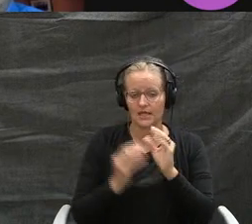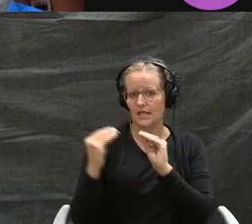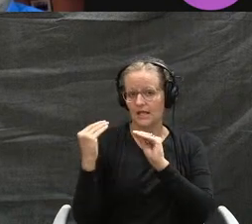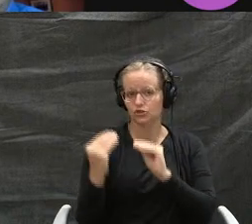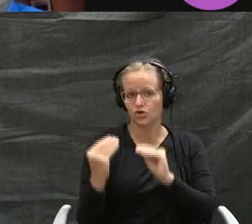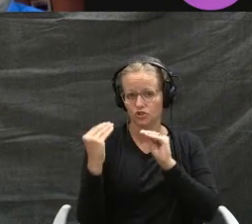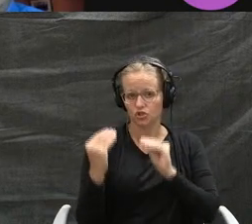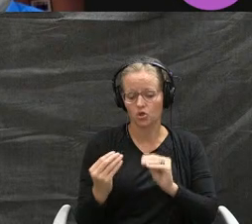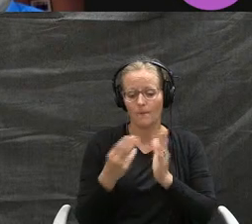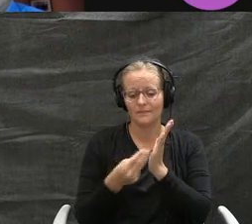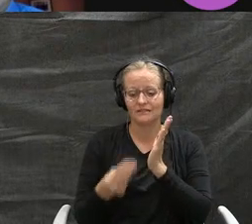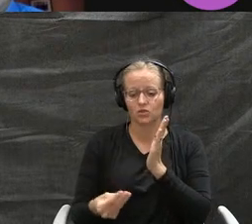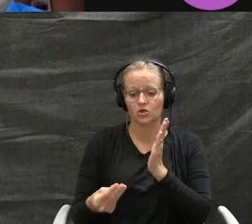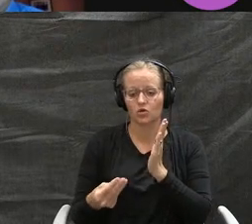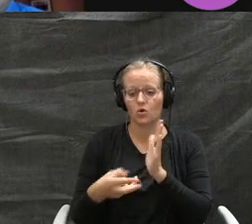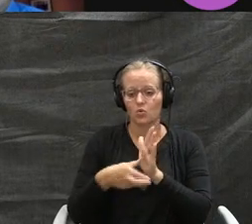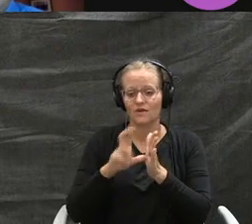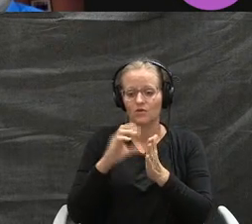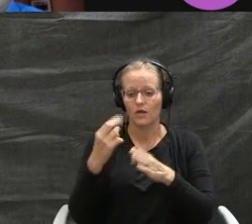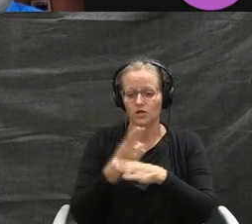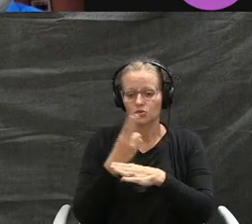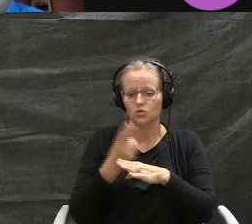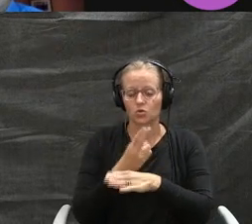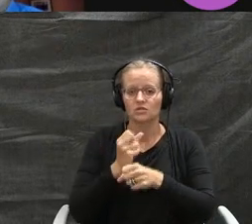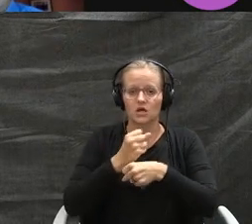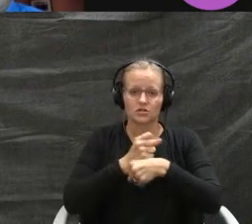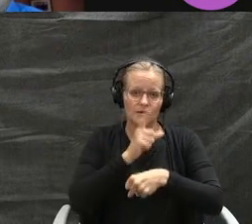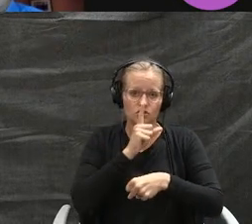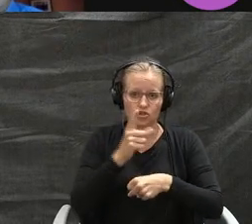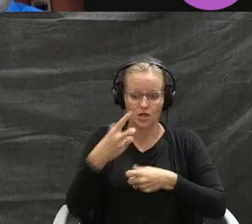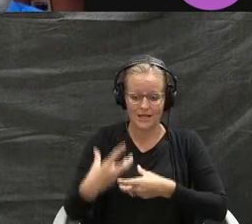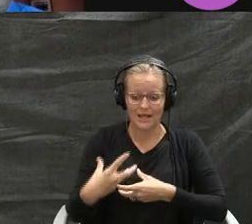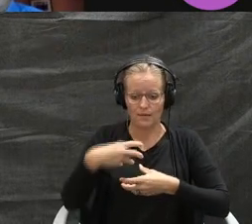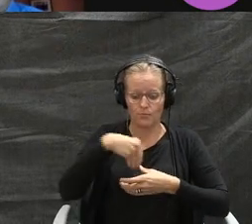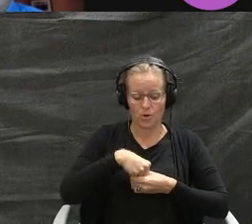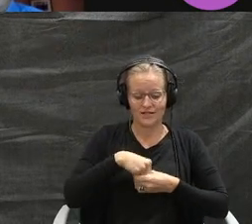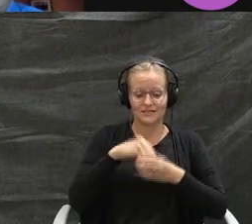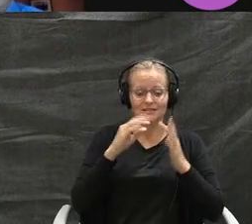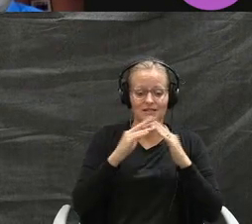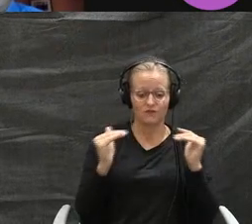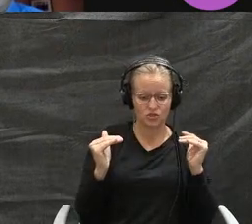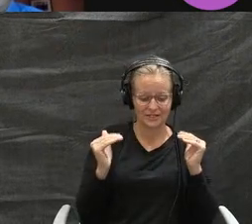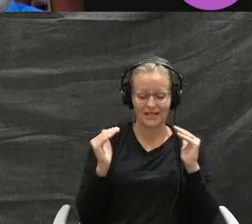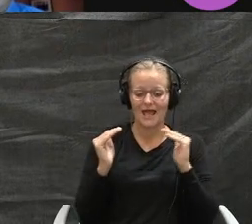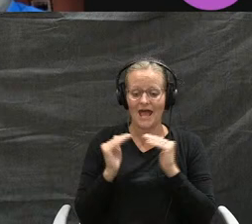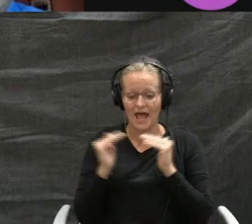review selection and used to ensure it impresses, embraces diversity equity inclusion an